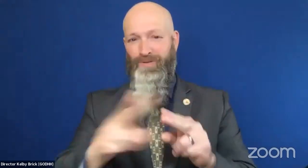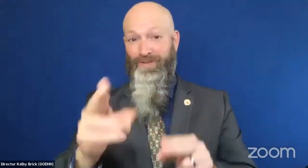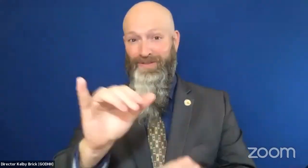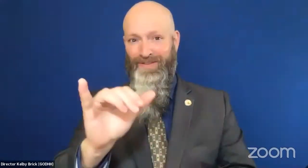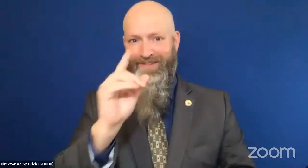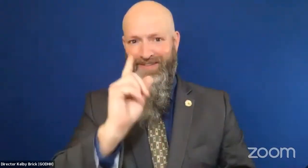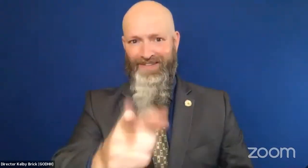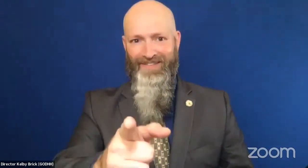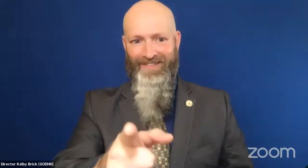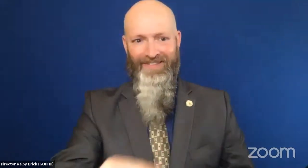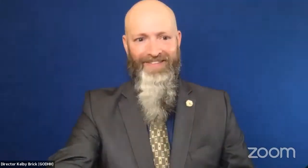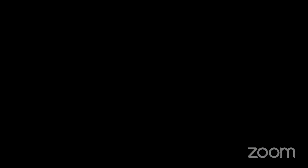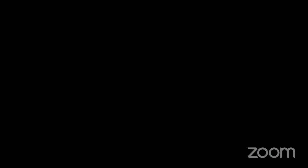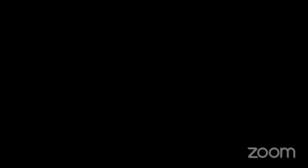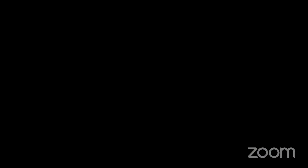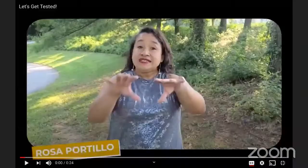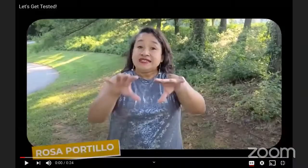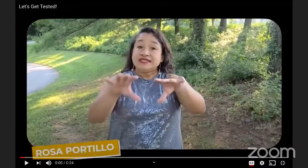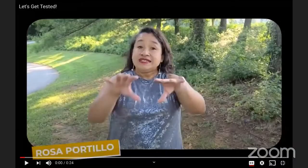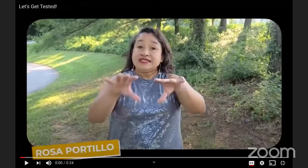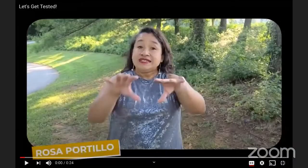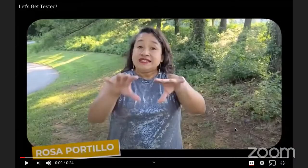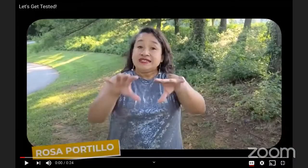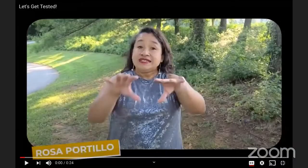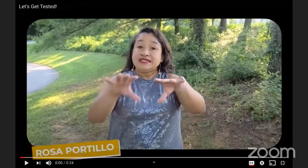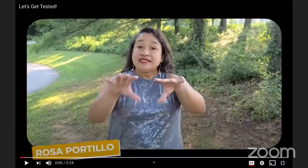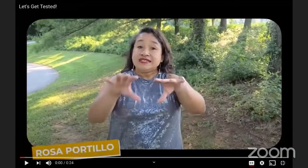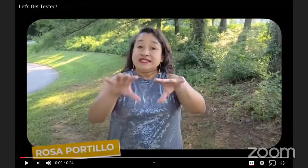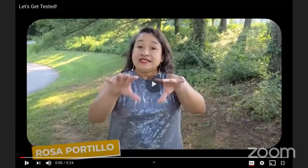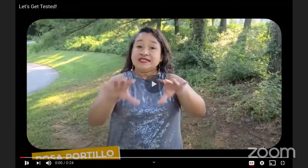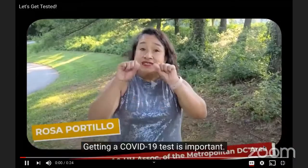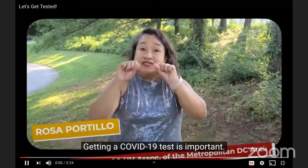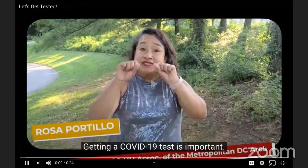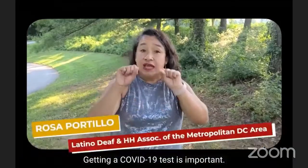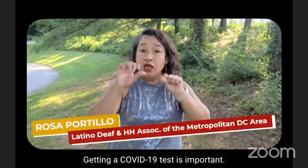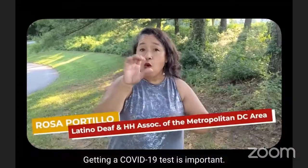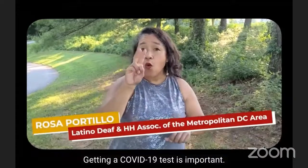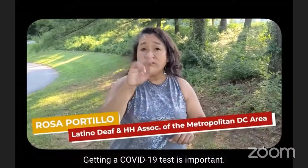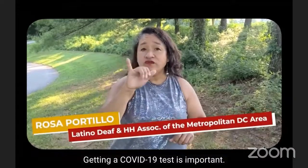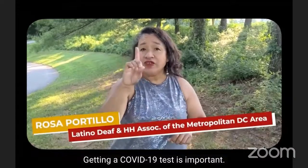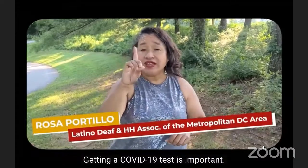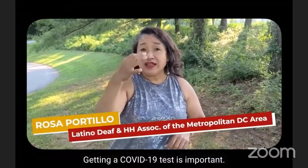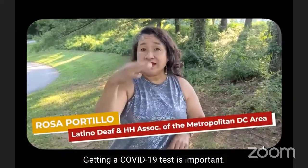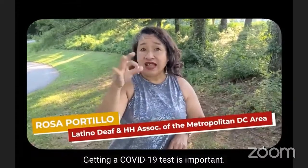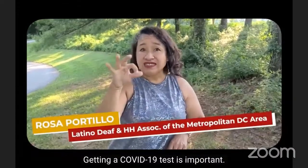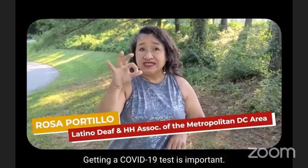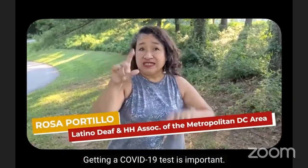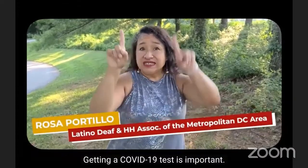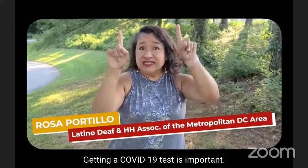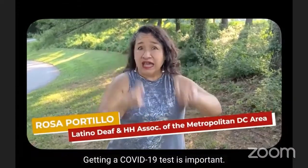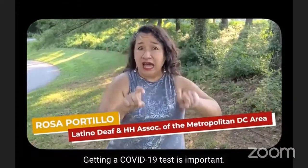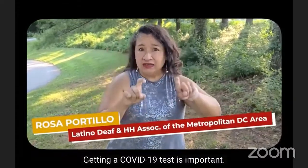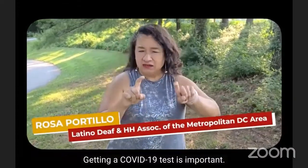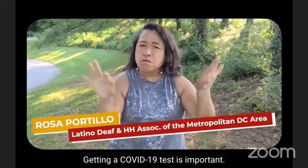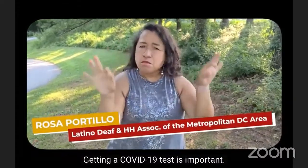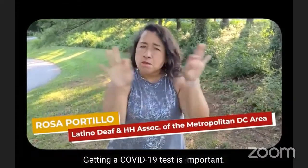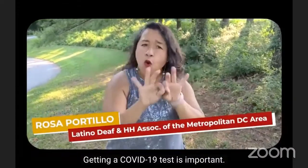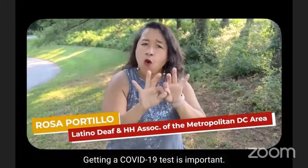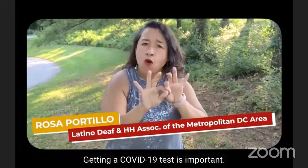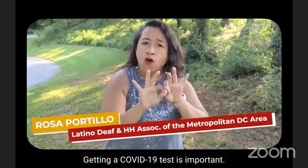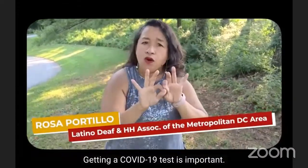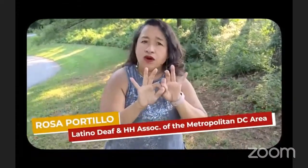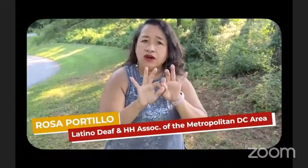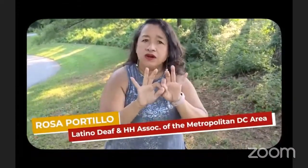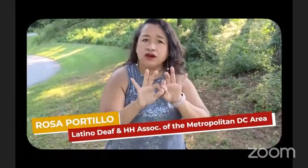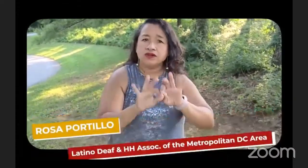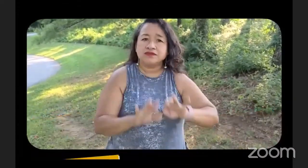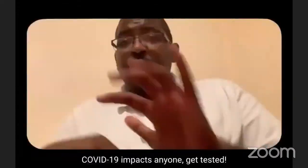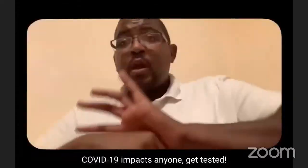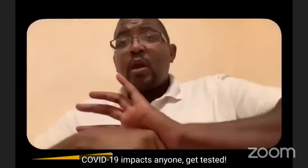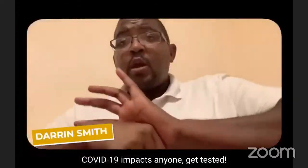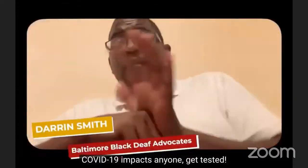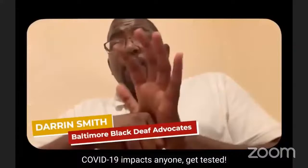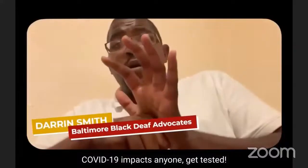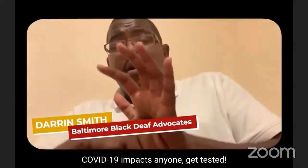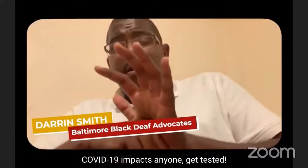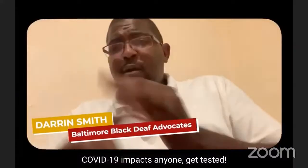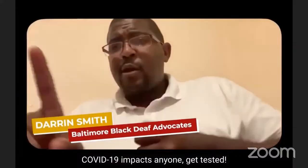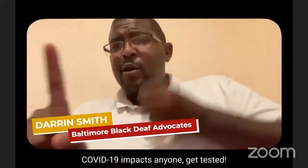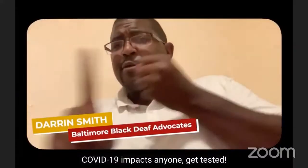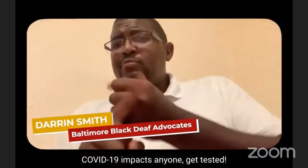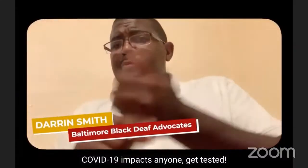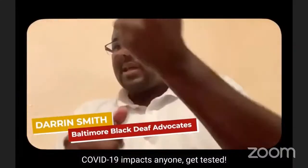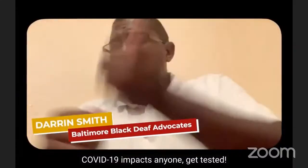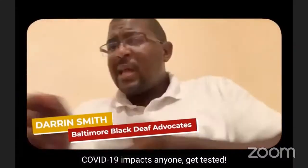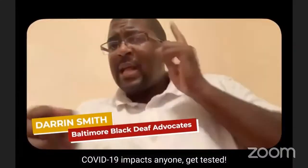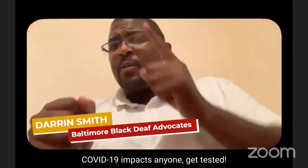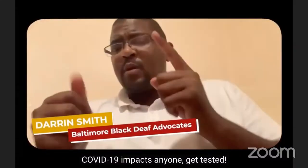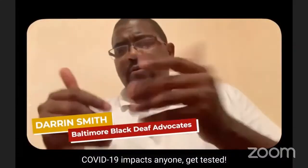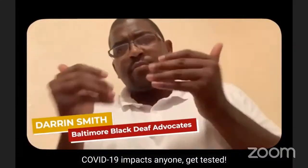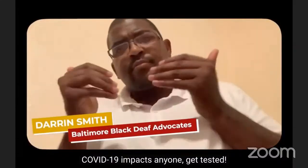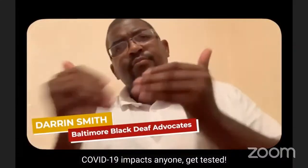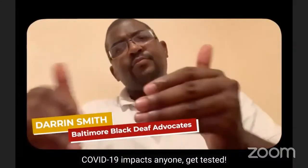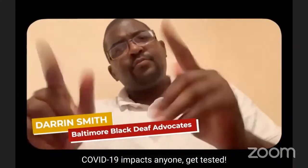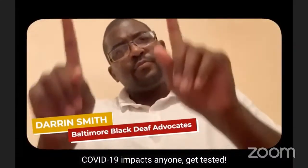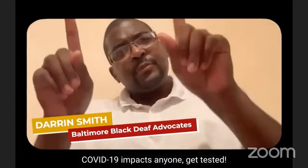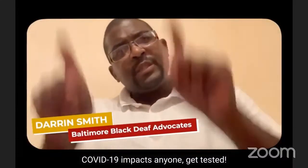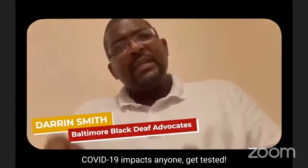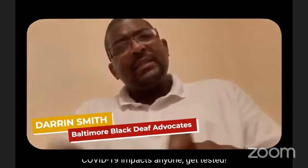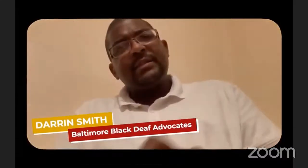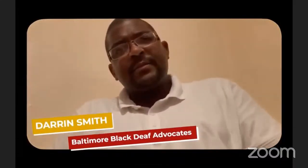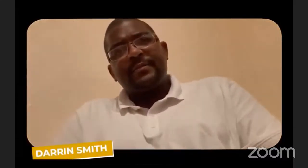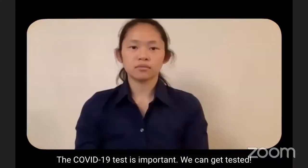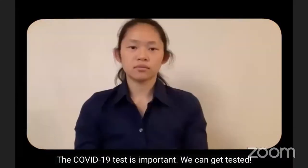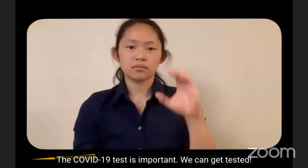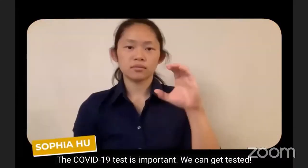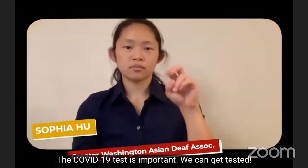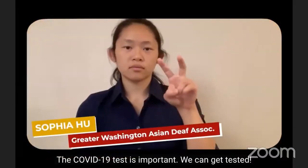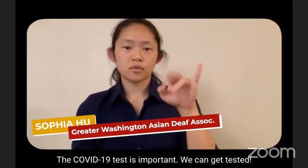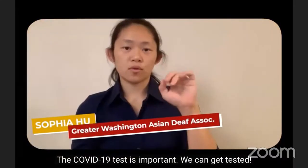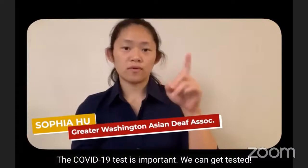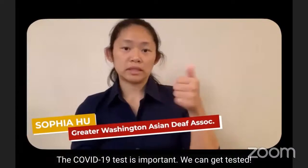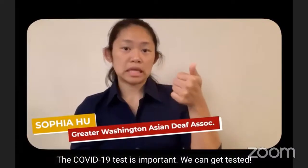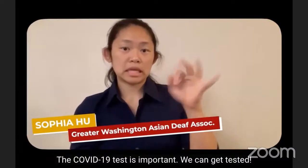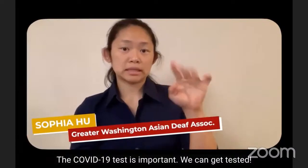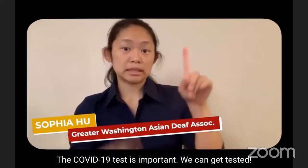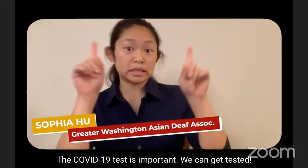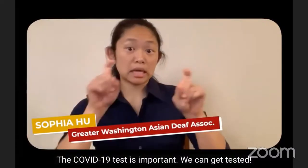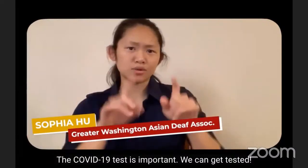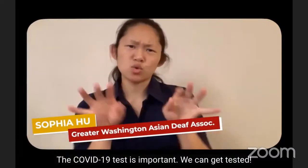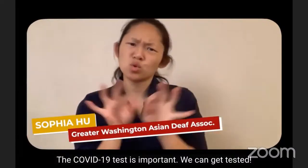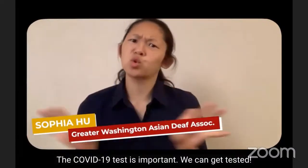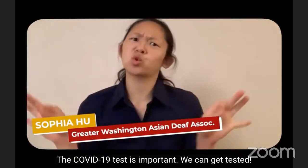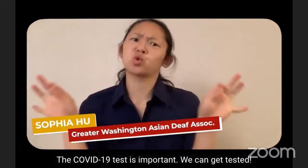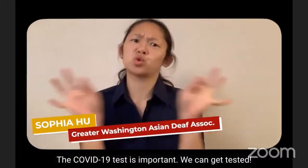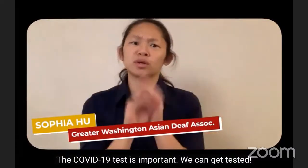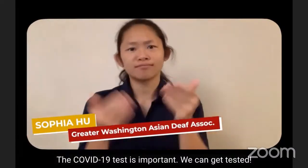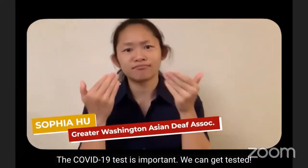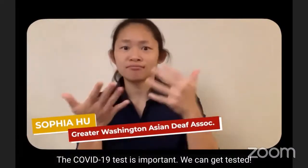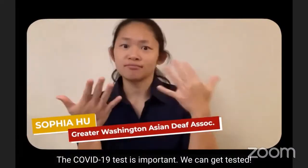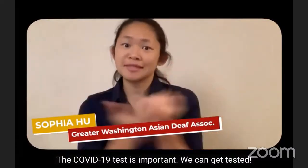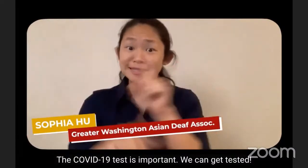wear your masks. We have one more message for you.